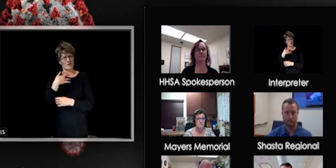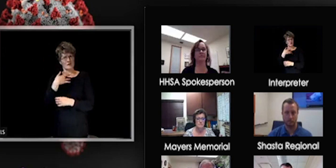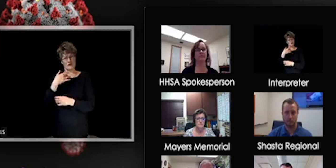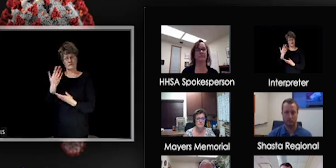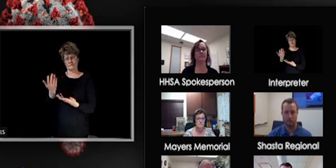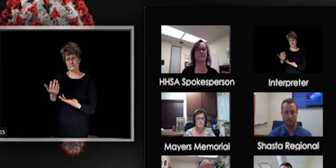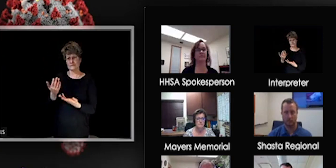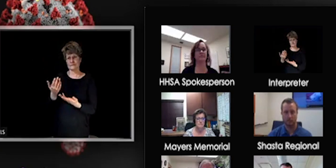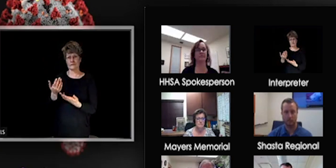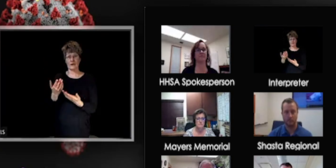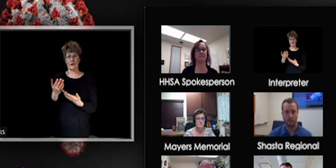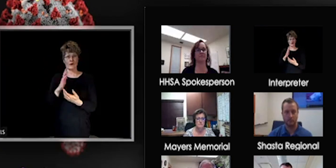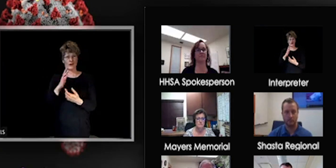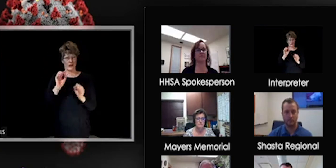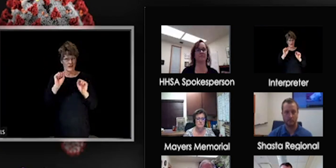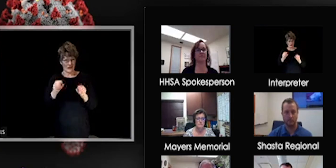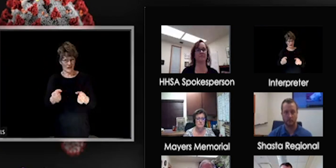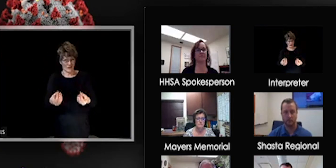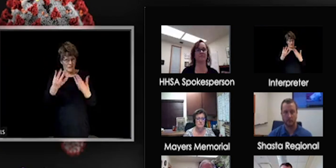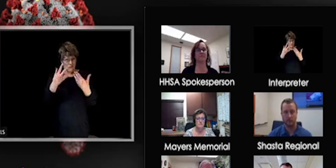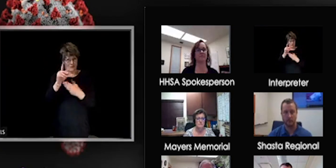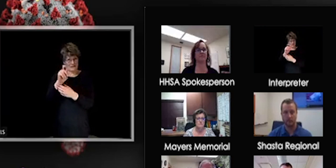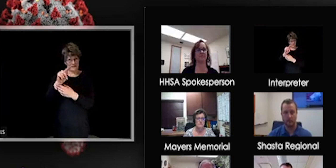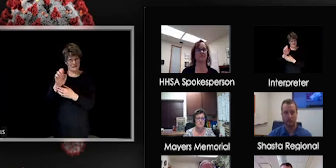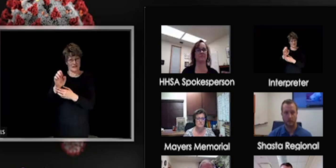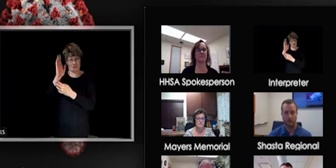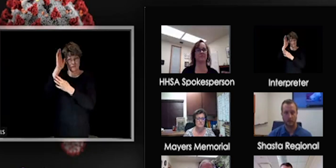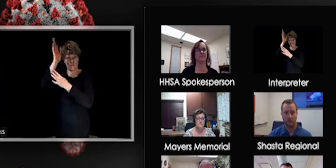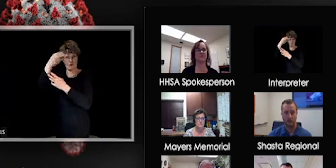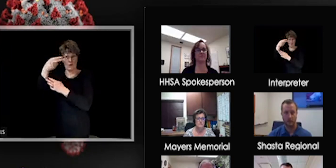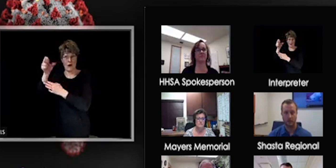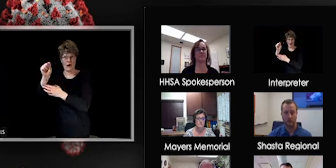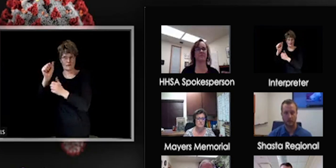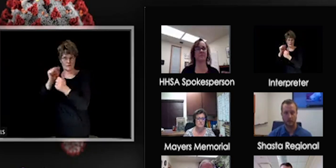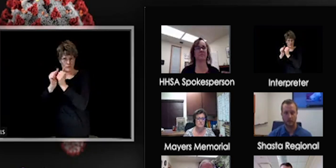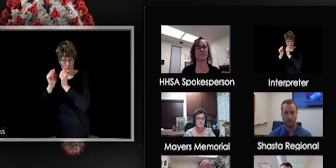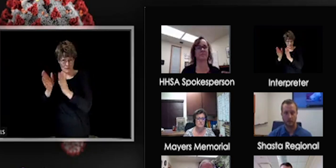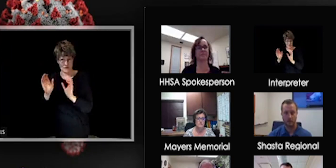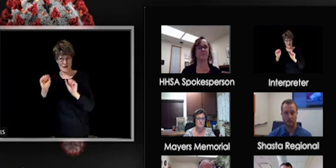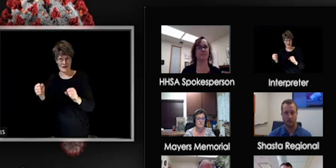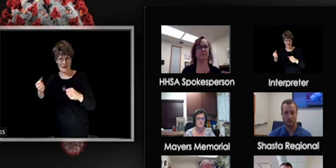and start training again and hopefully have a fall season?